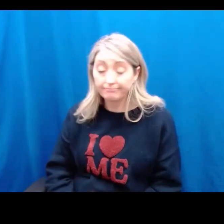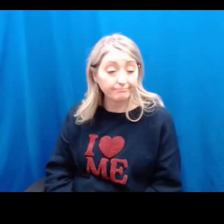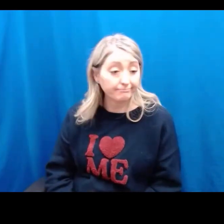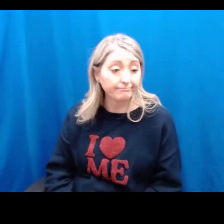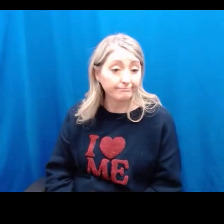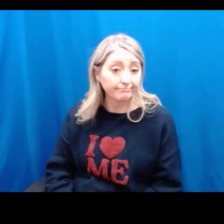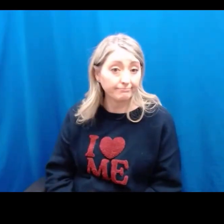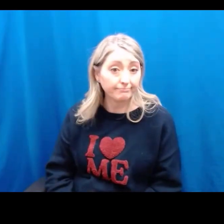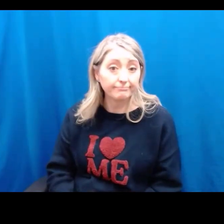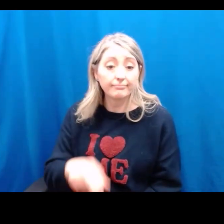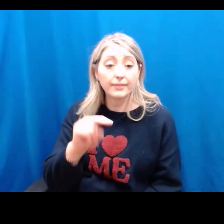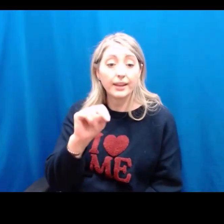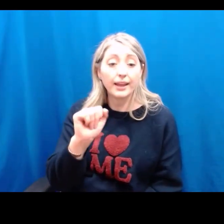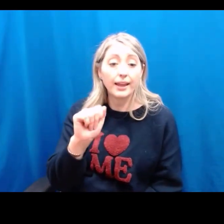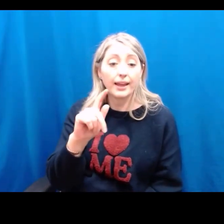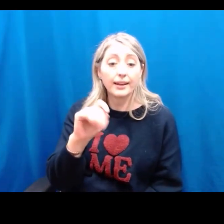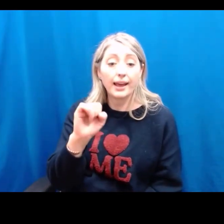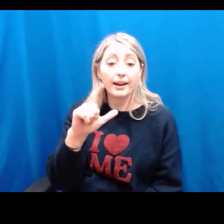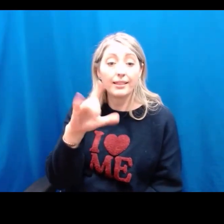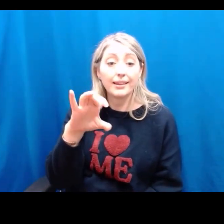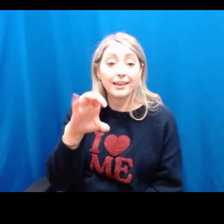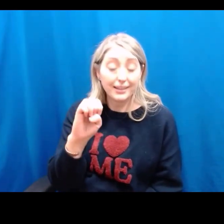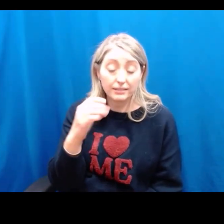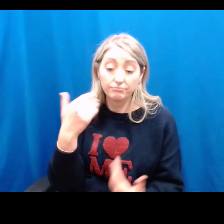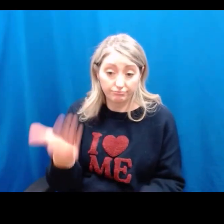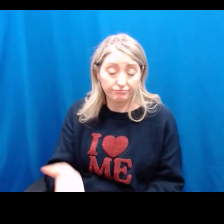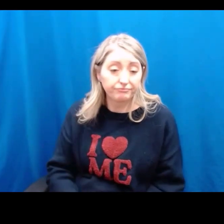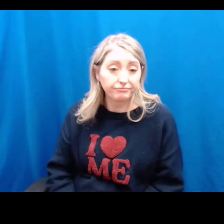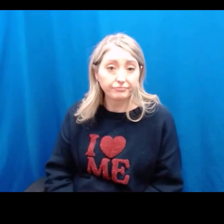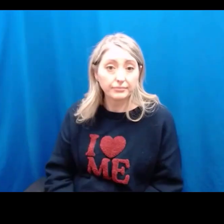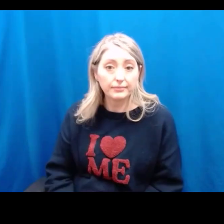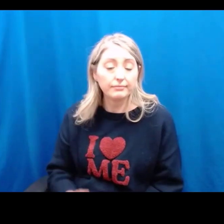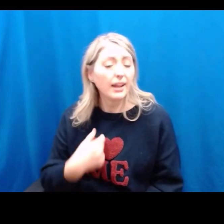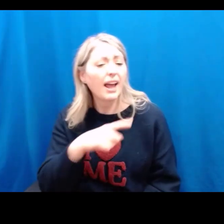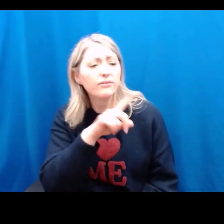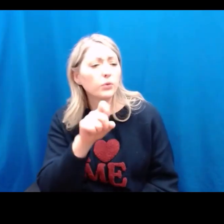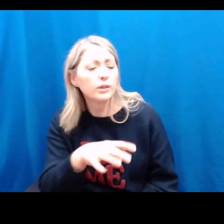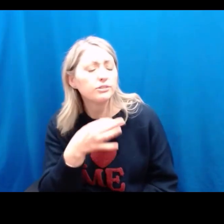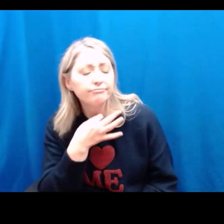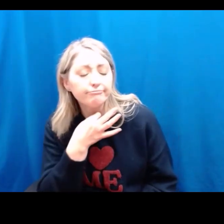Natalie, go for it. Natalie Allen: Terisa, I have a question about your executive